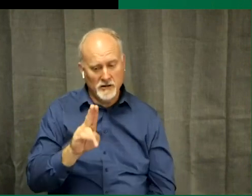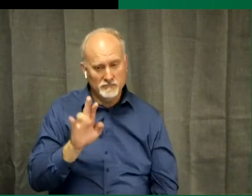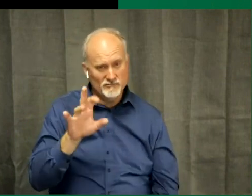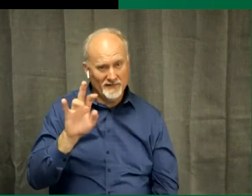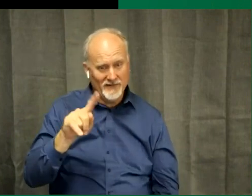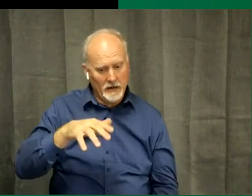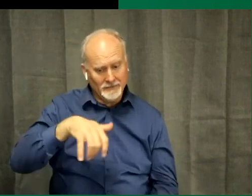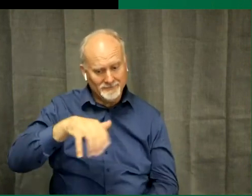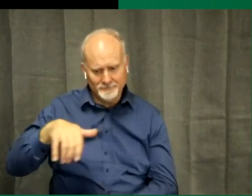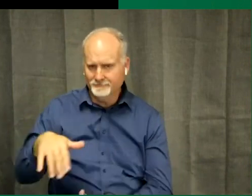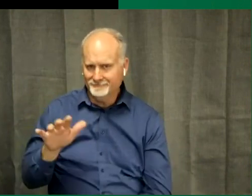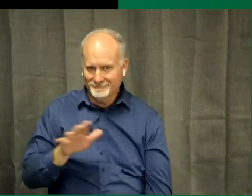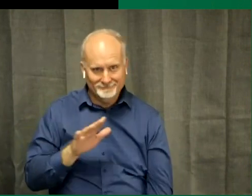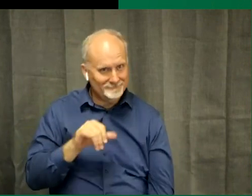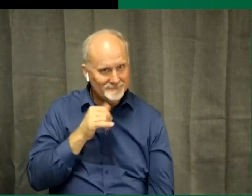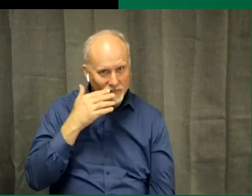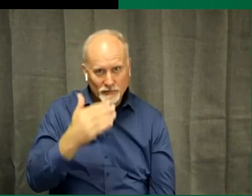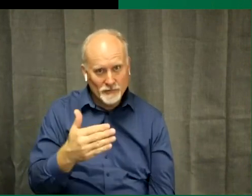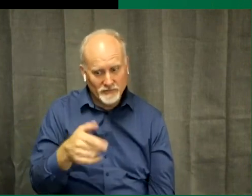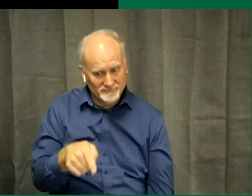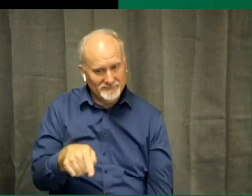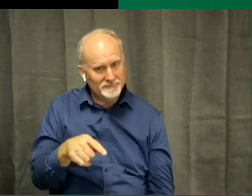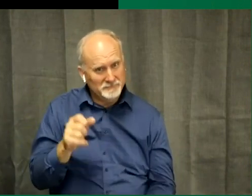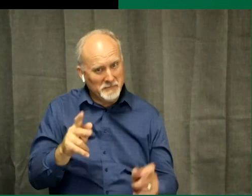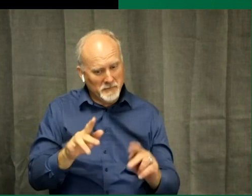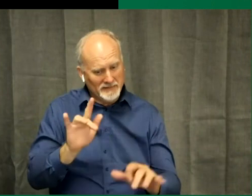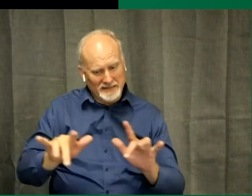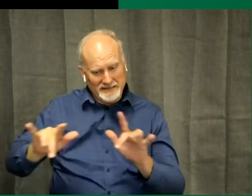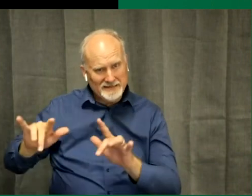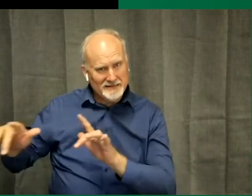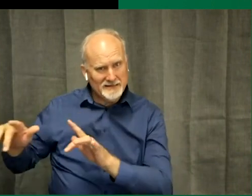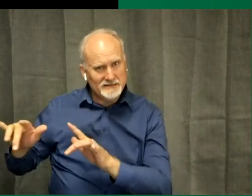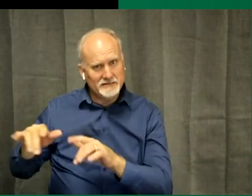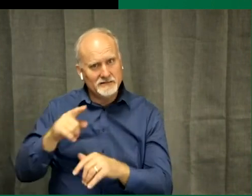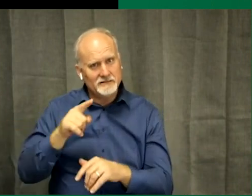a good idea right now it has the chance of lots of people touching things that might lead to more